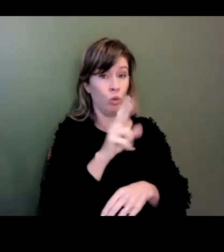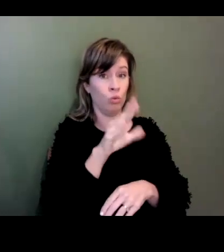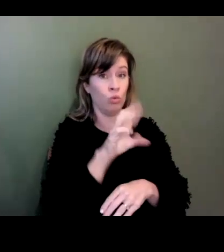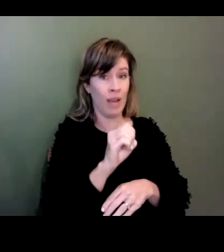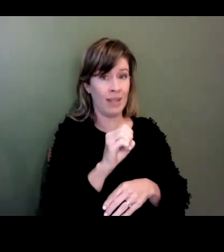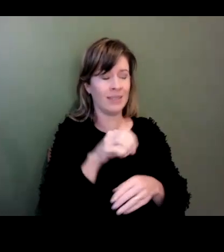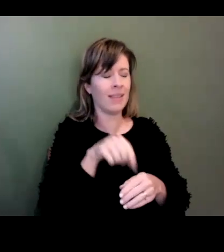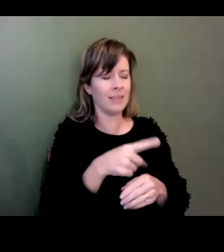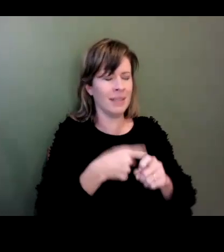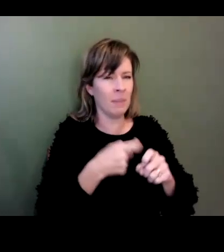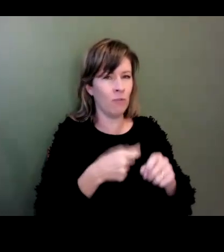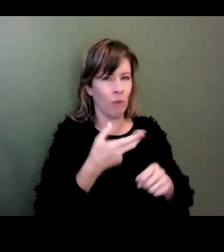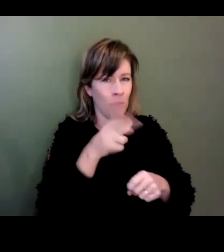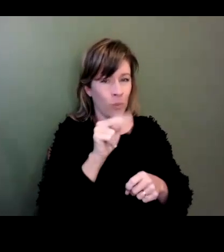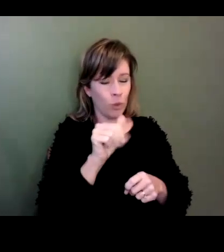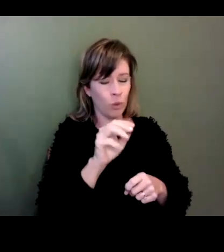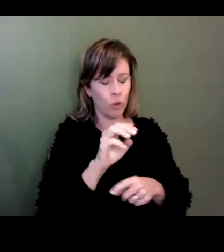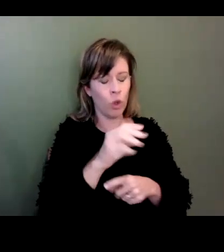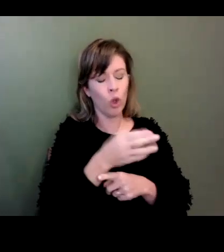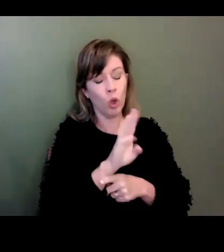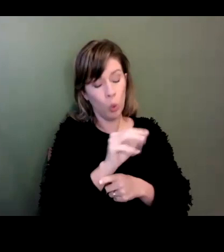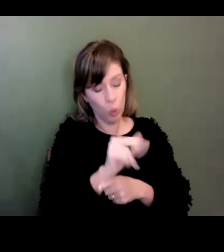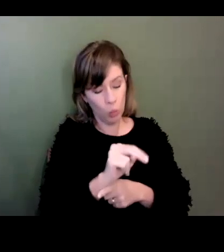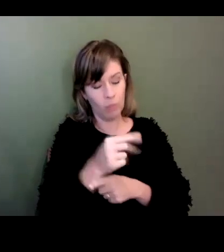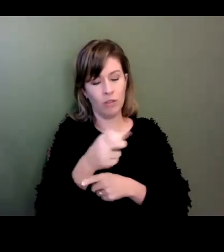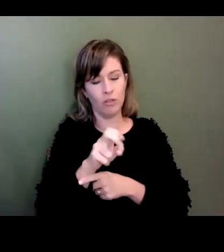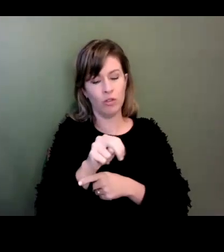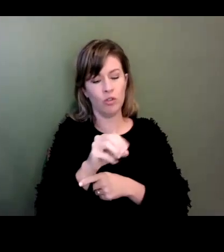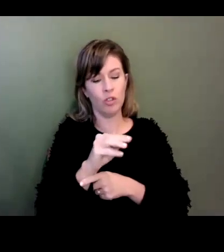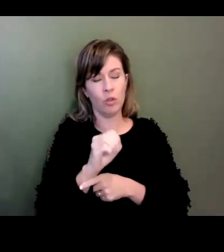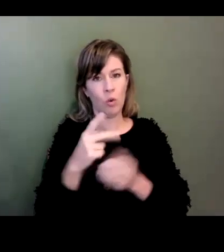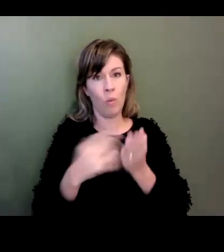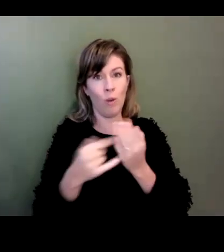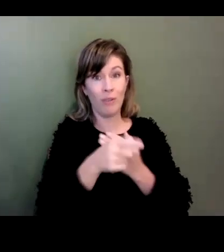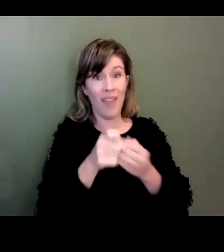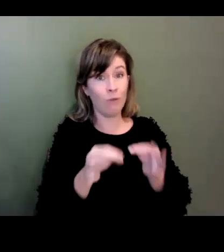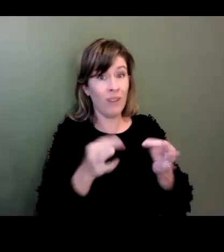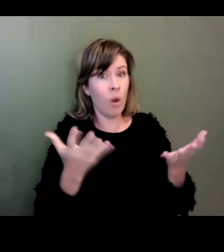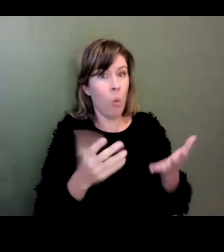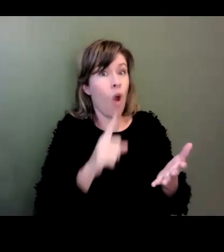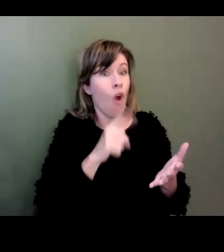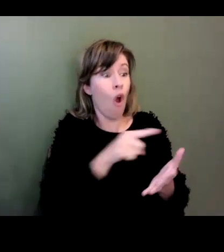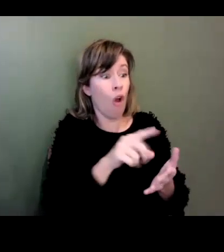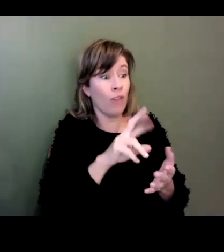came out of the stuff in the human genome project, need to define what these racial groups are in their research.